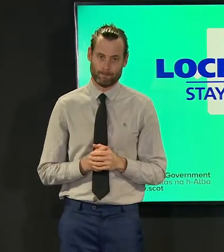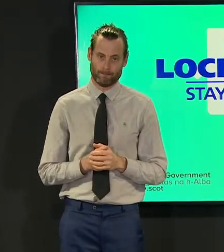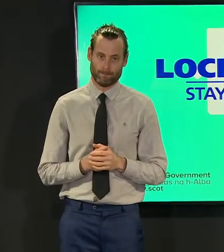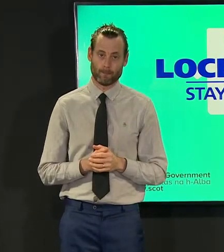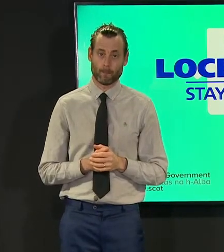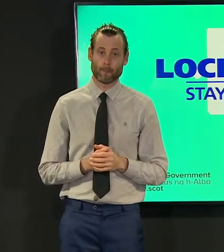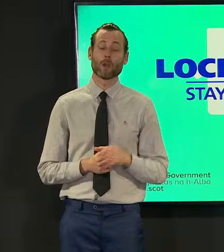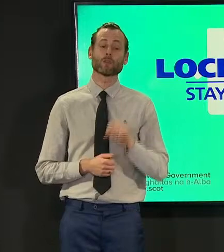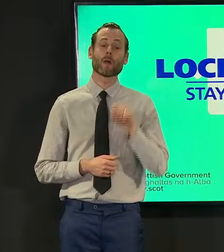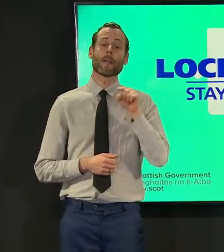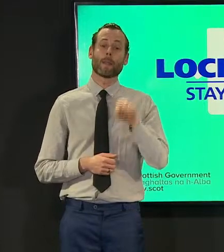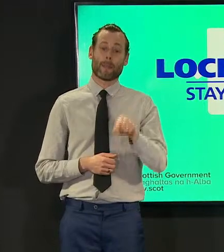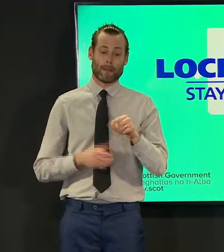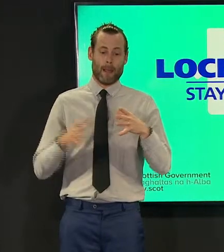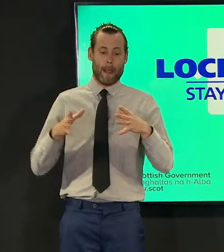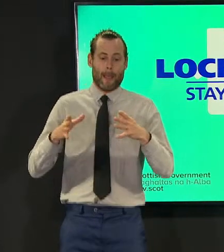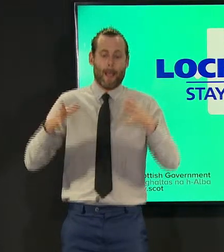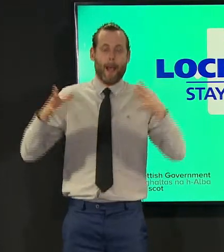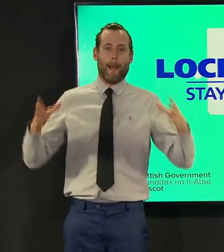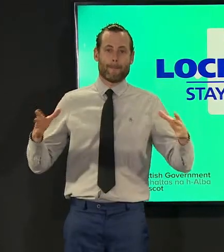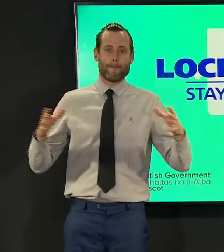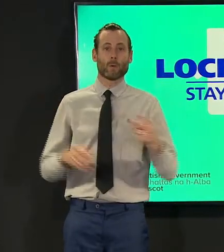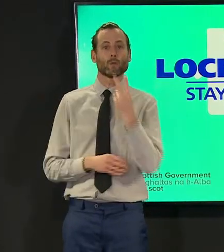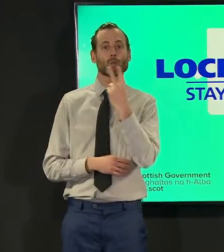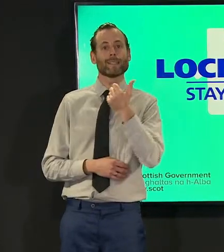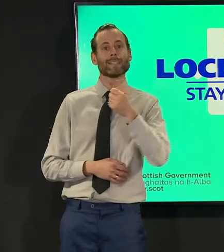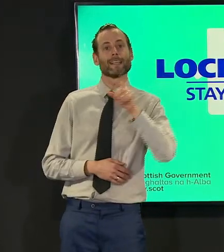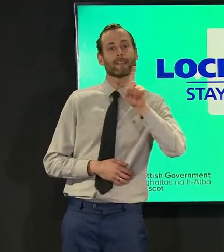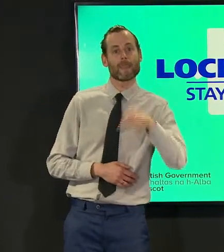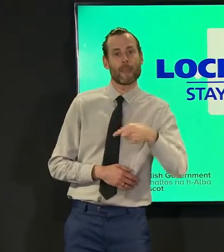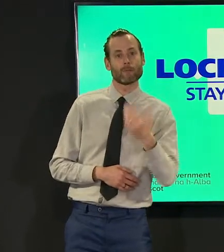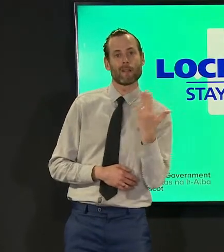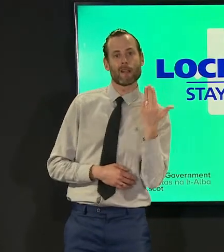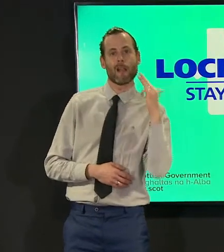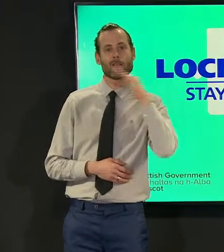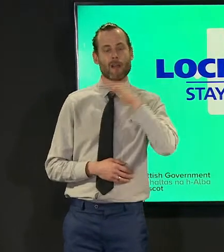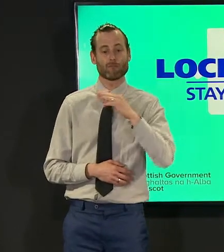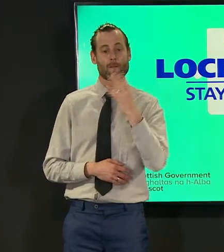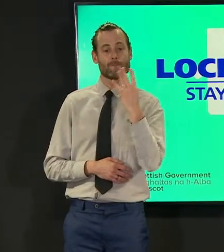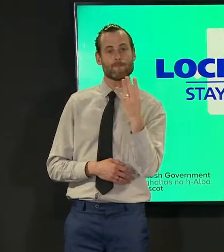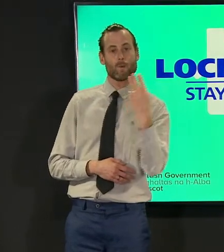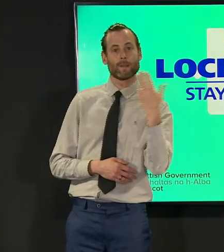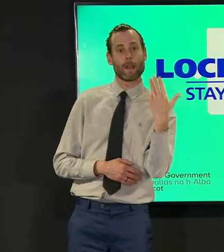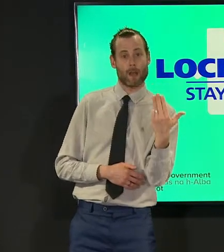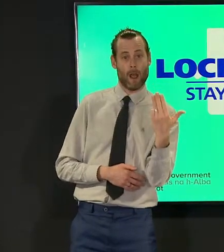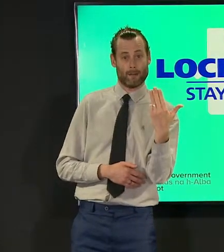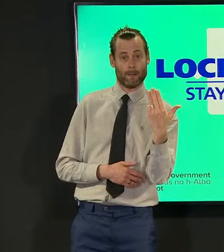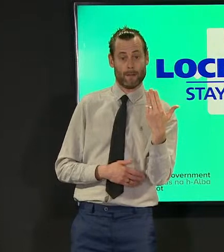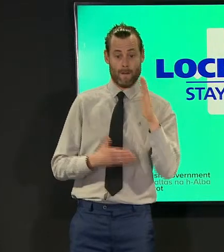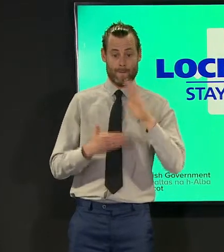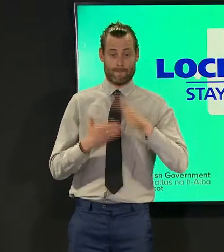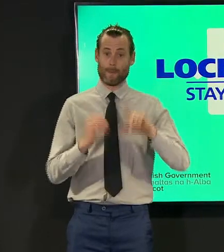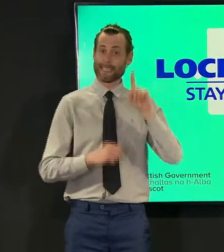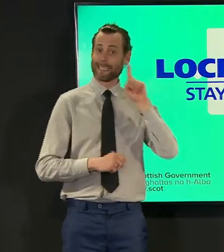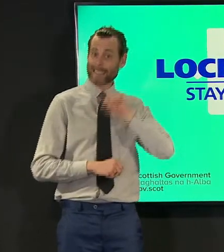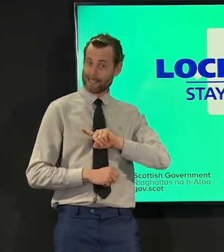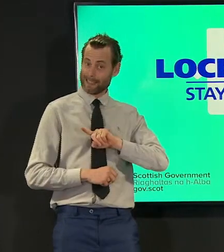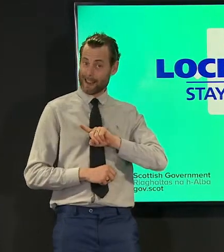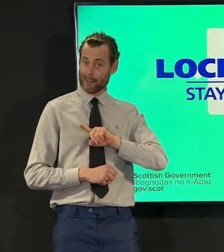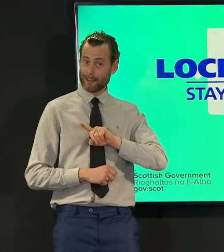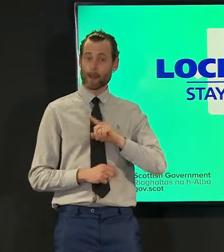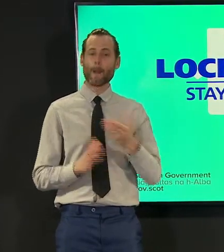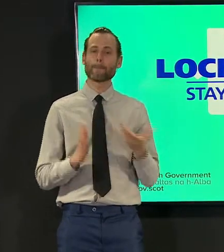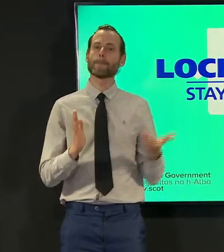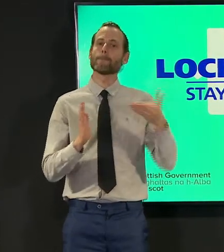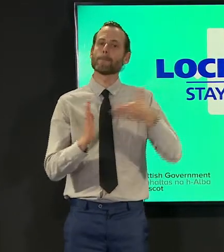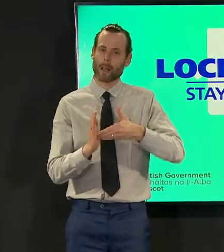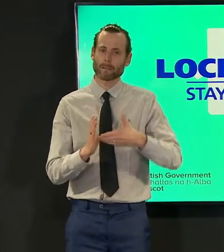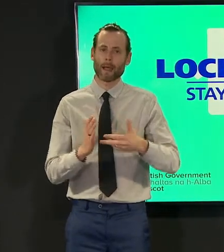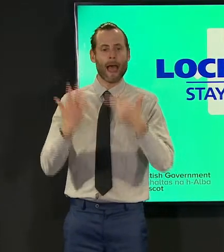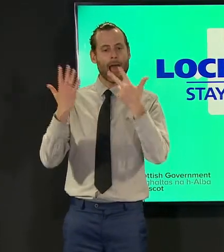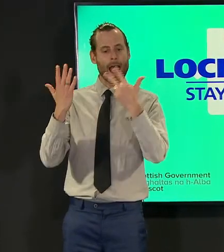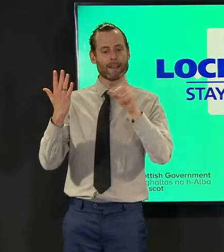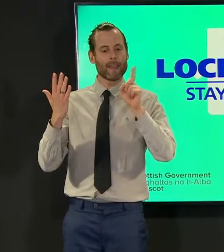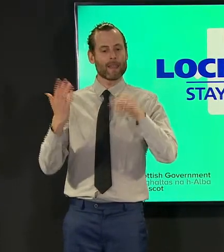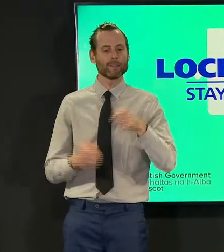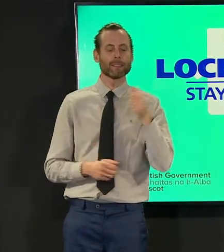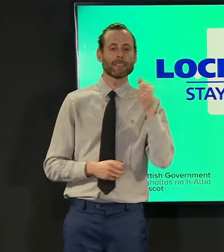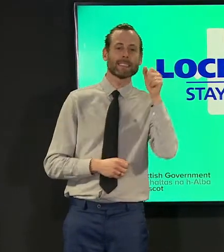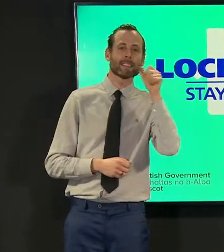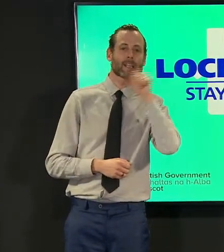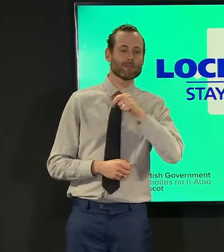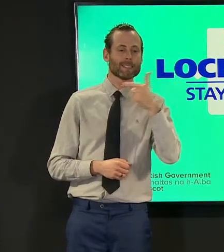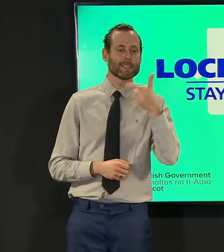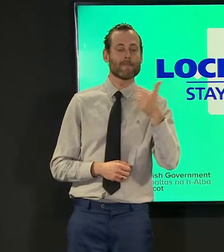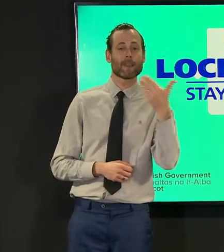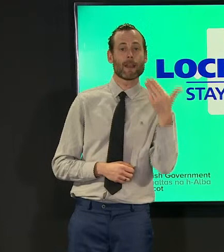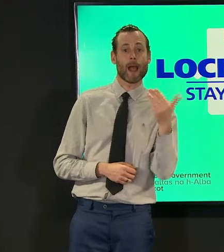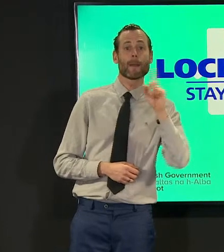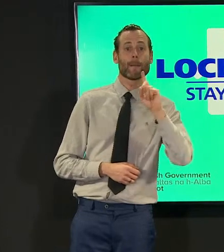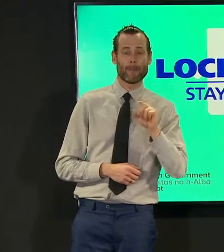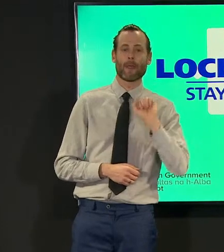that is an increase of 26,949 since yesterday in addition 8,679 people have received their second